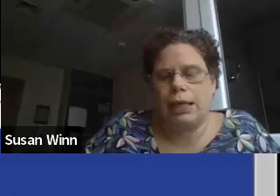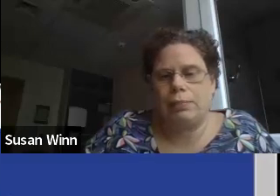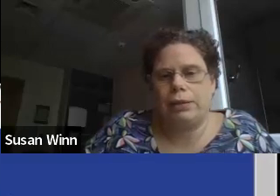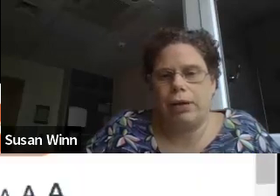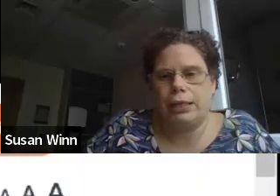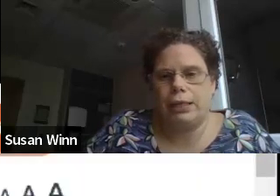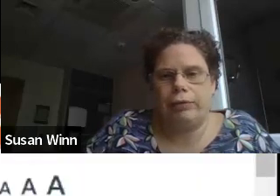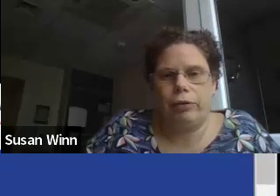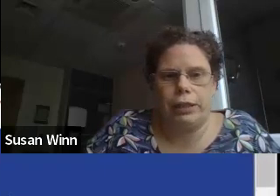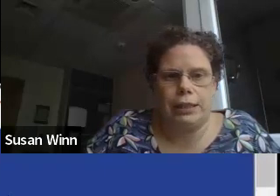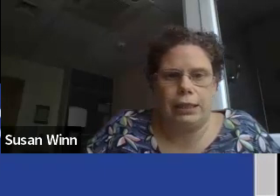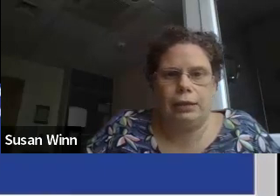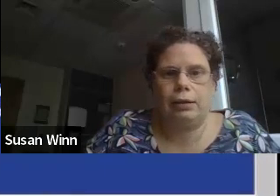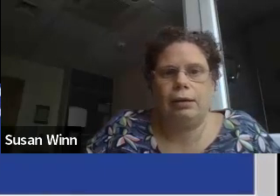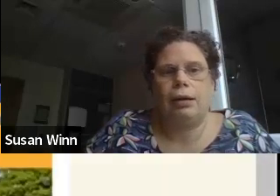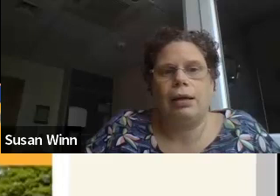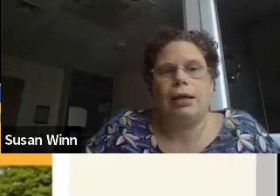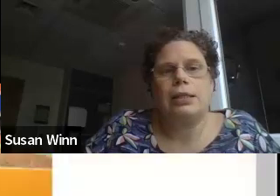it's the same as the rest that you've already seen.